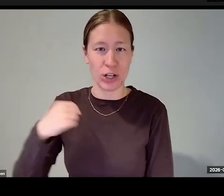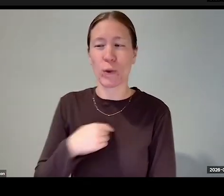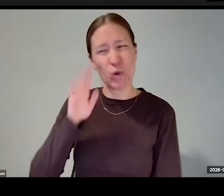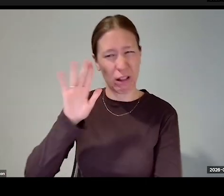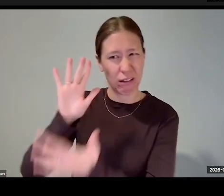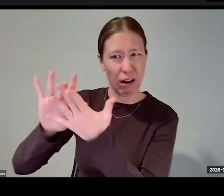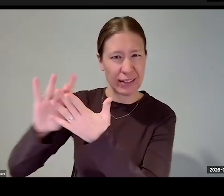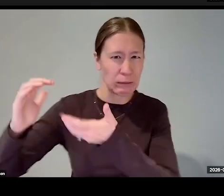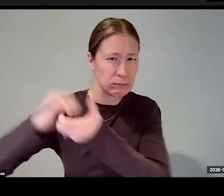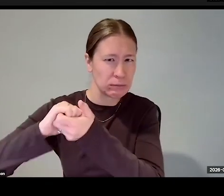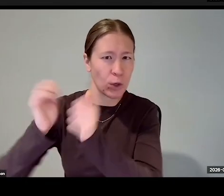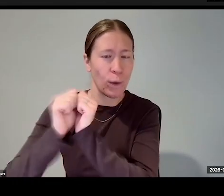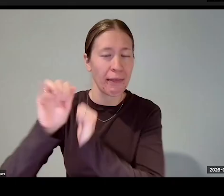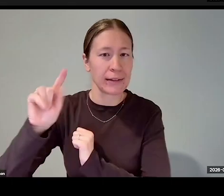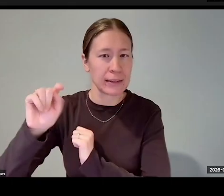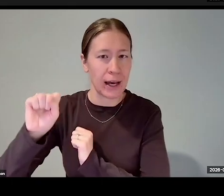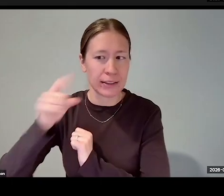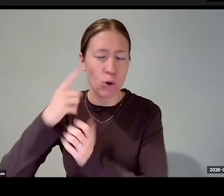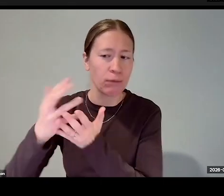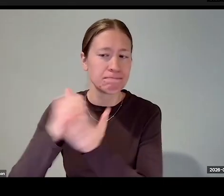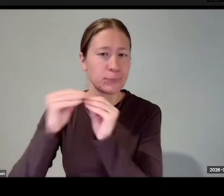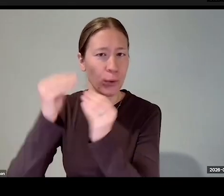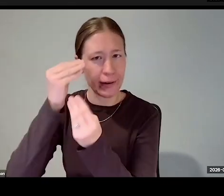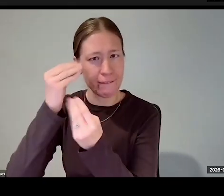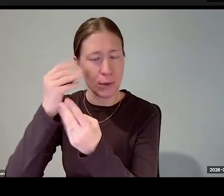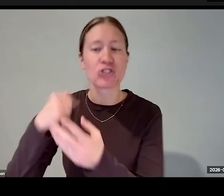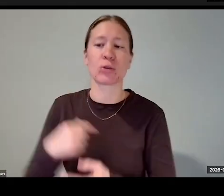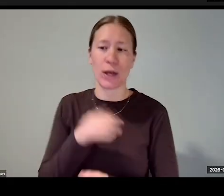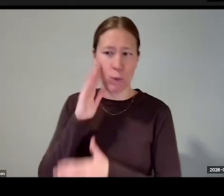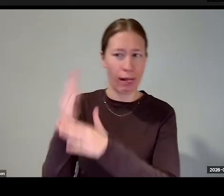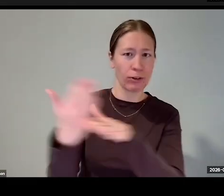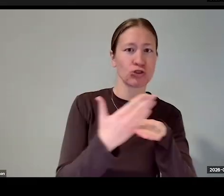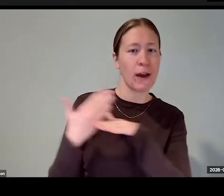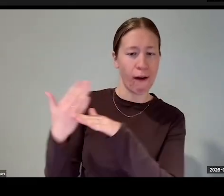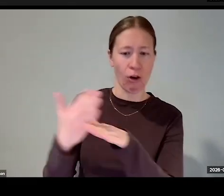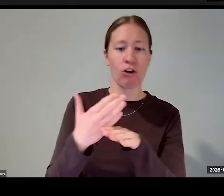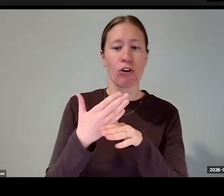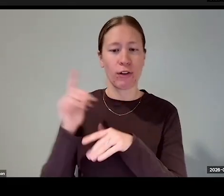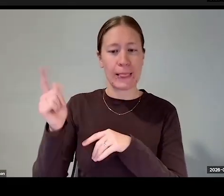to get more information about this and we'll share it with everyone in the follow-up email that goes out.